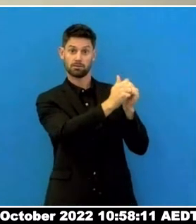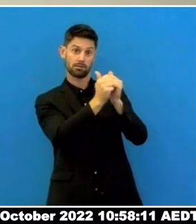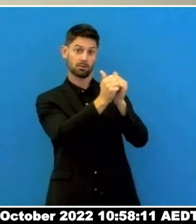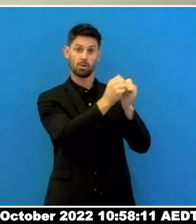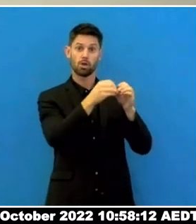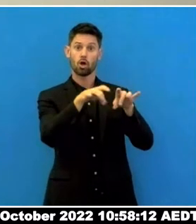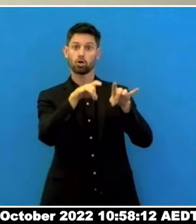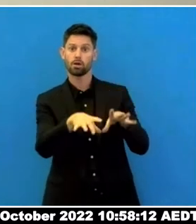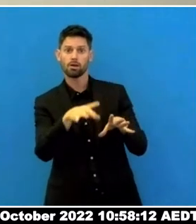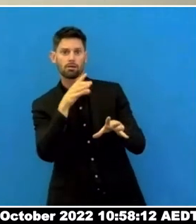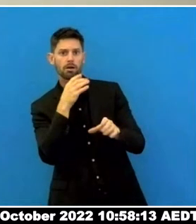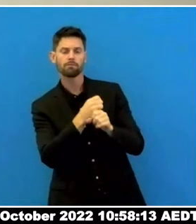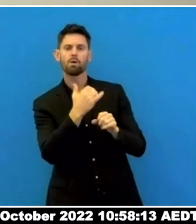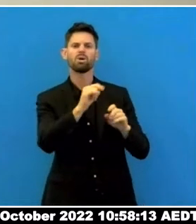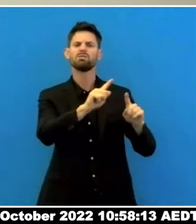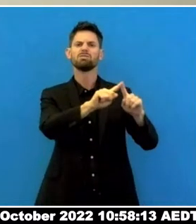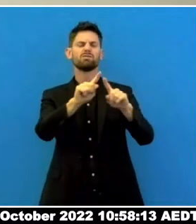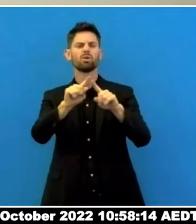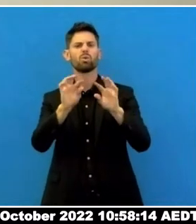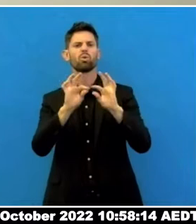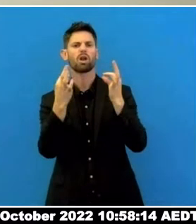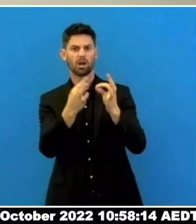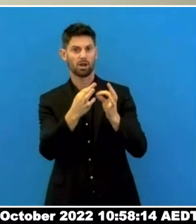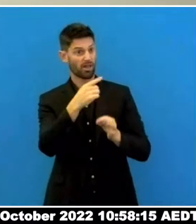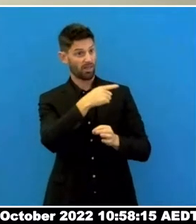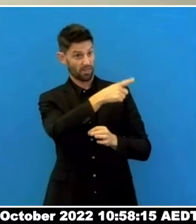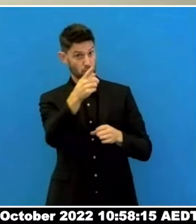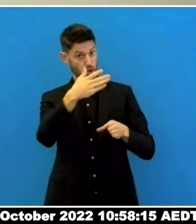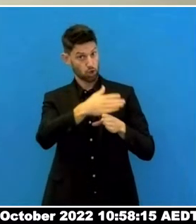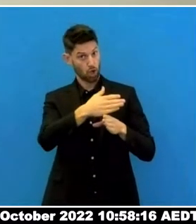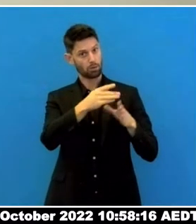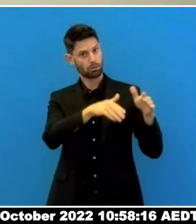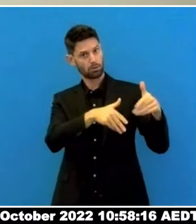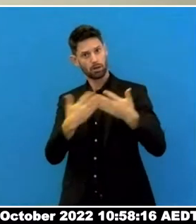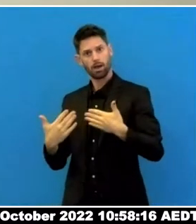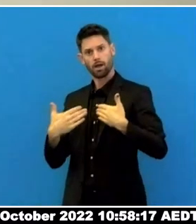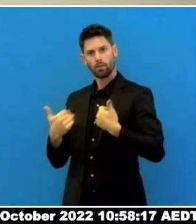to provide healthcare services to refugees and asylum seekers on Nauru